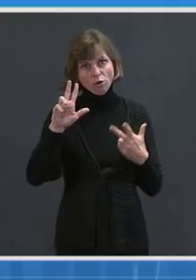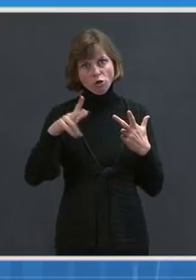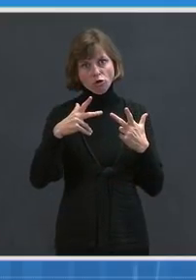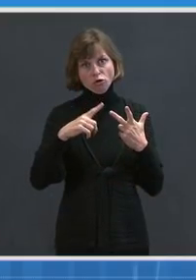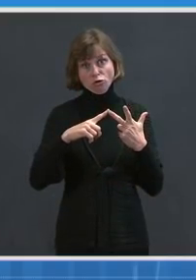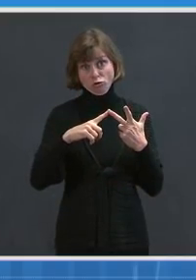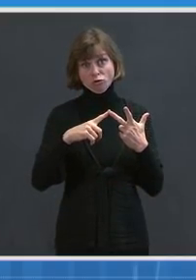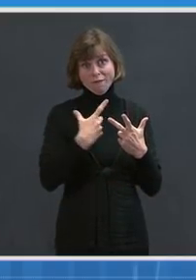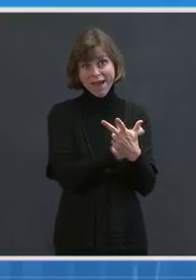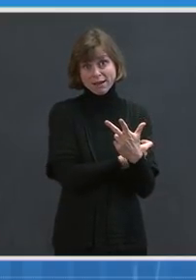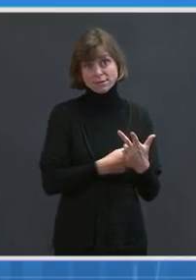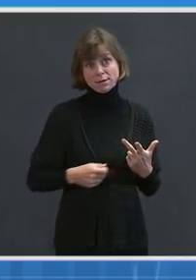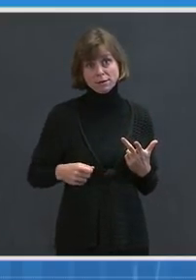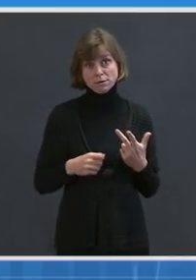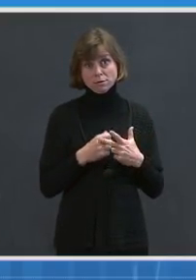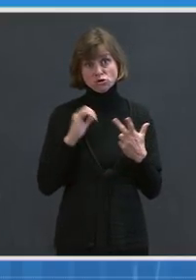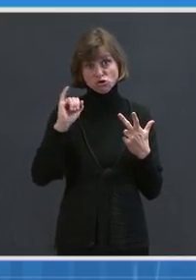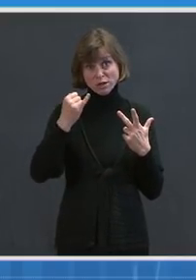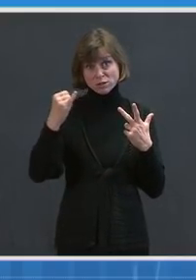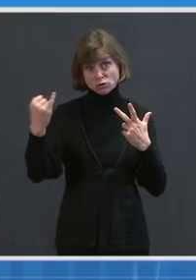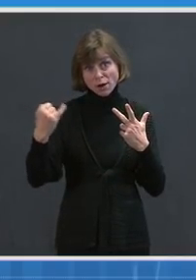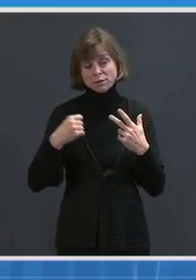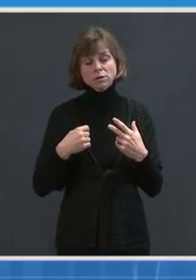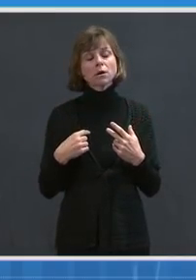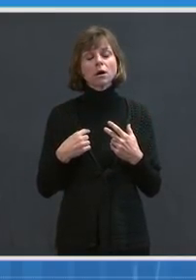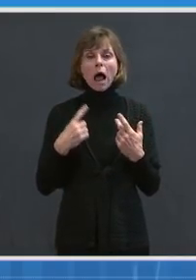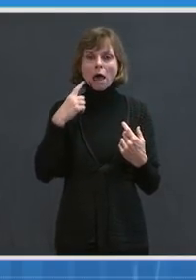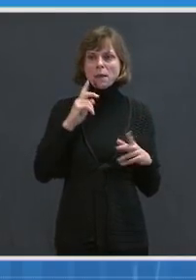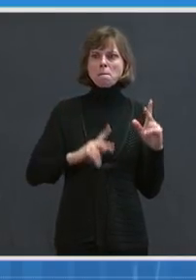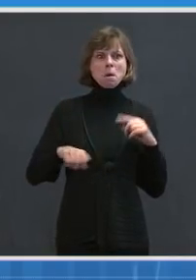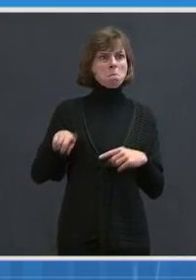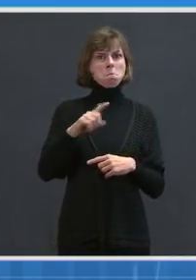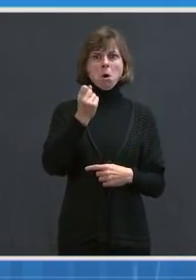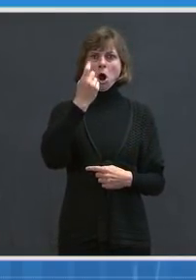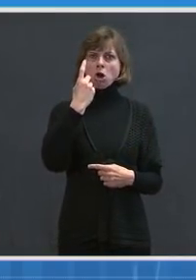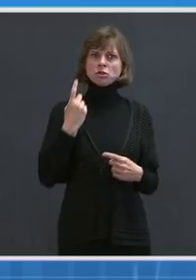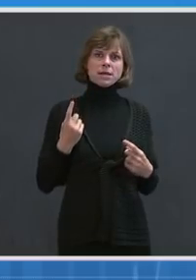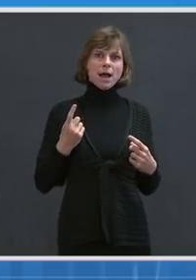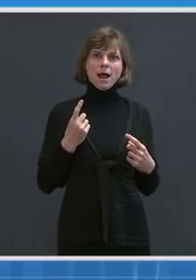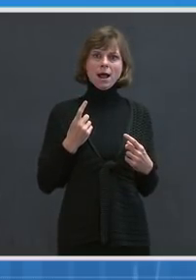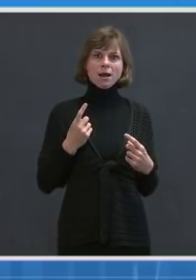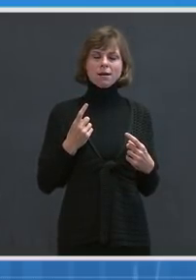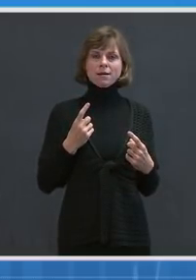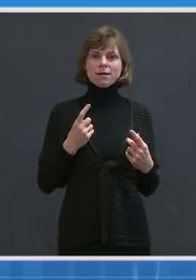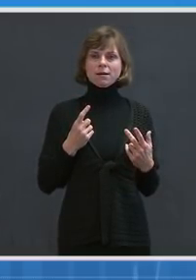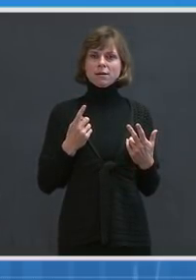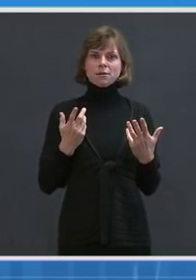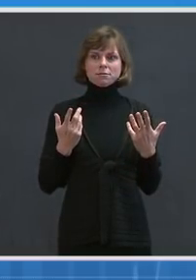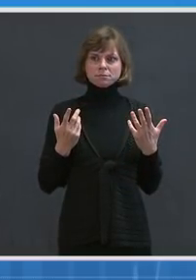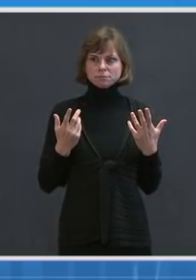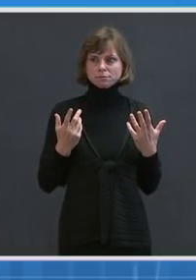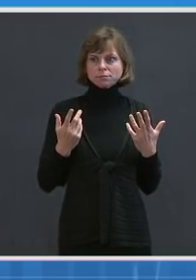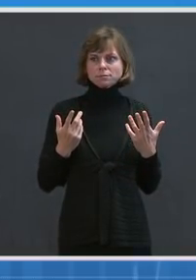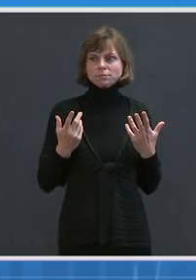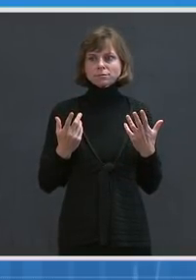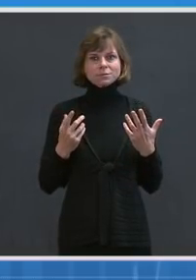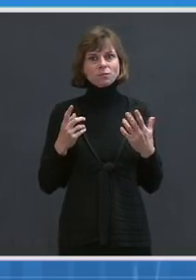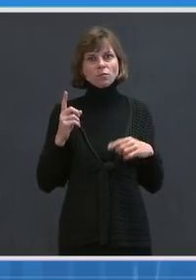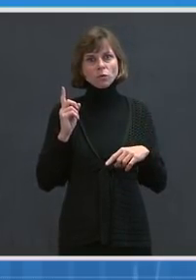And I think people understand the fact that they are not directly comparable, given the time periods with which they were tested,